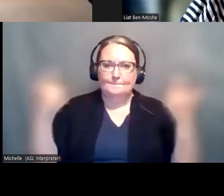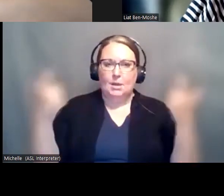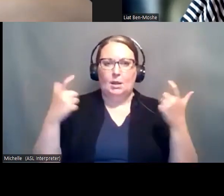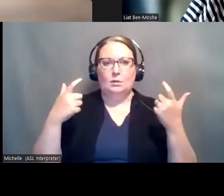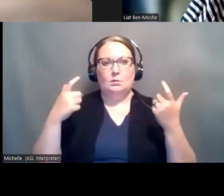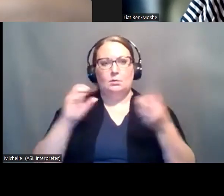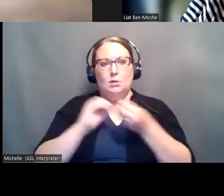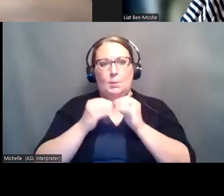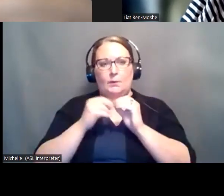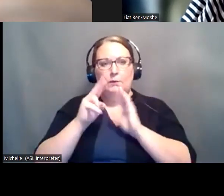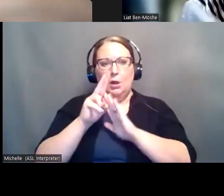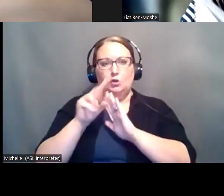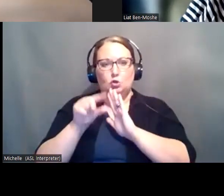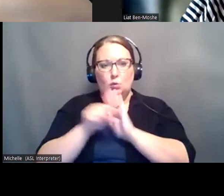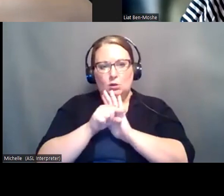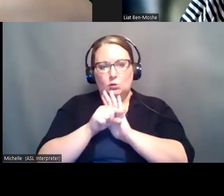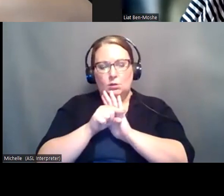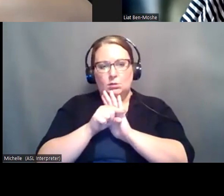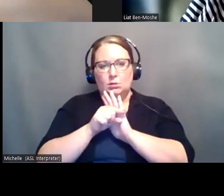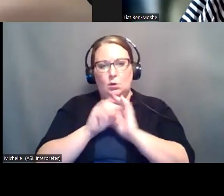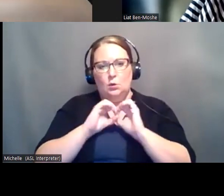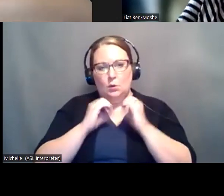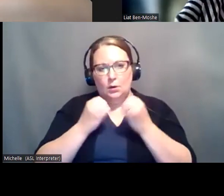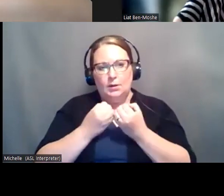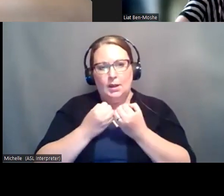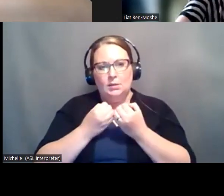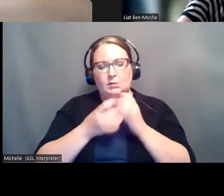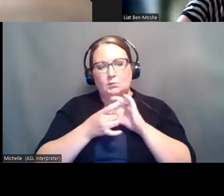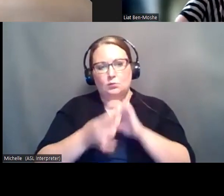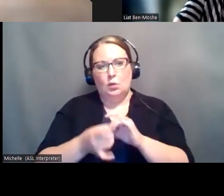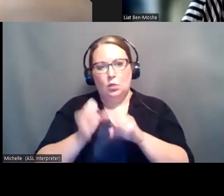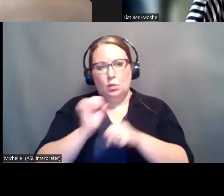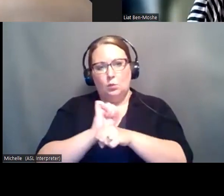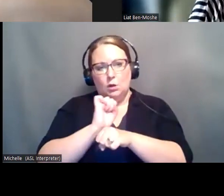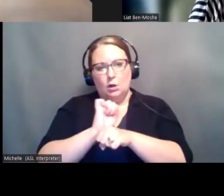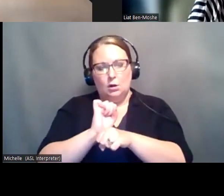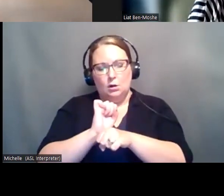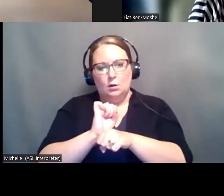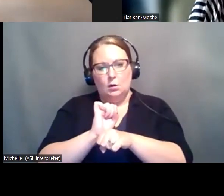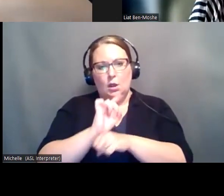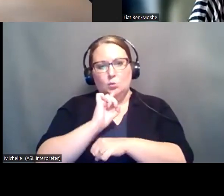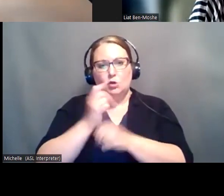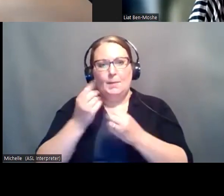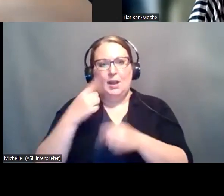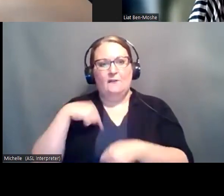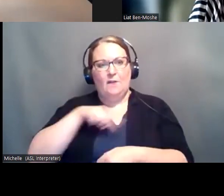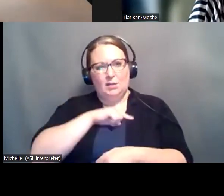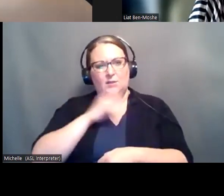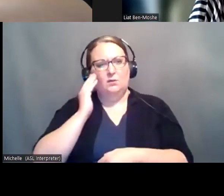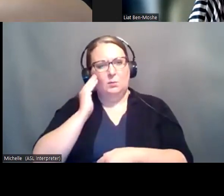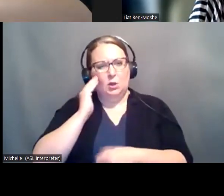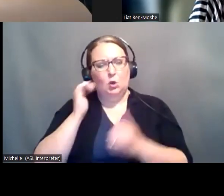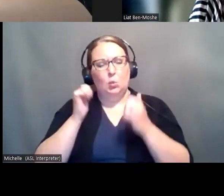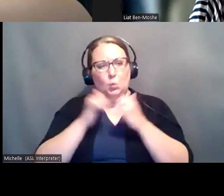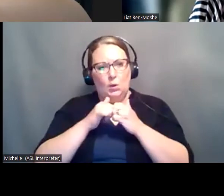that are organized around the work. And I'm sure many of us here are familiar with those challenges